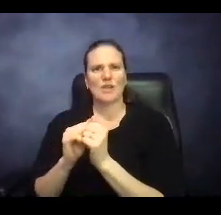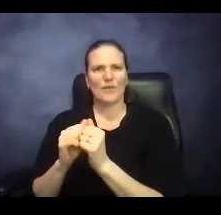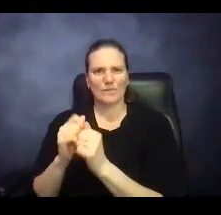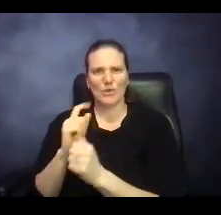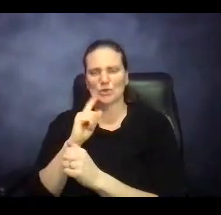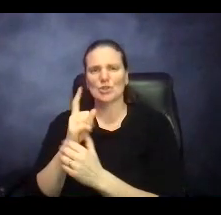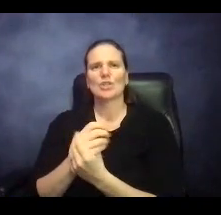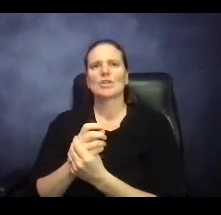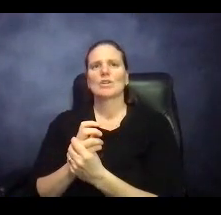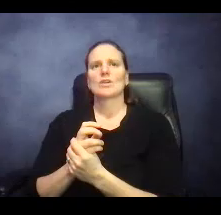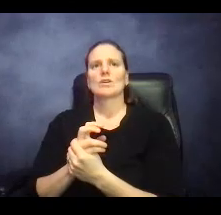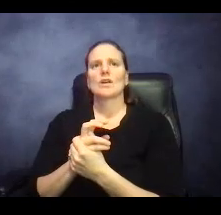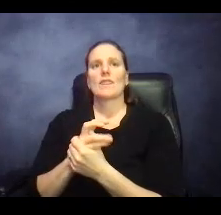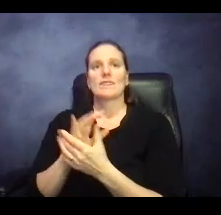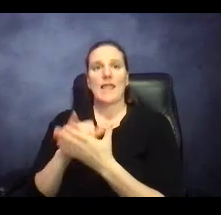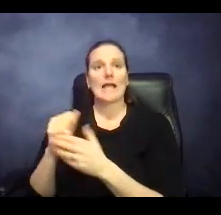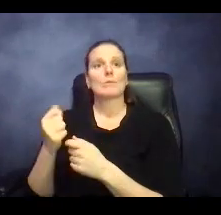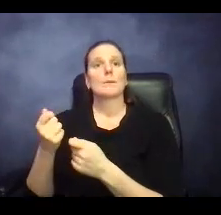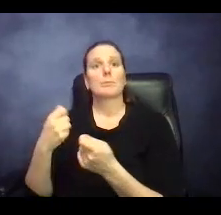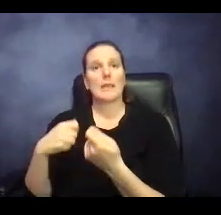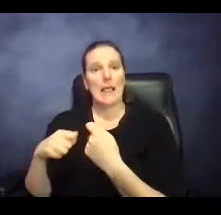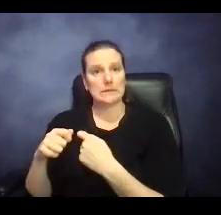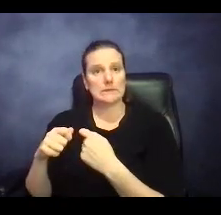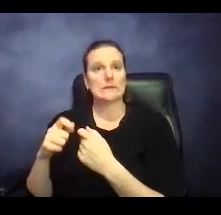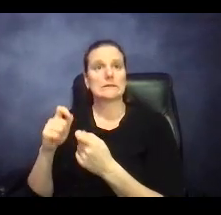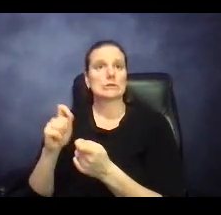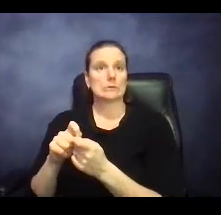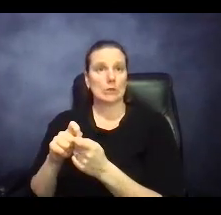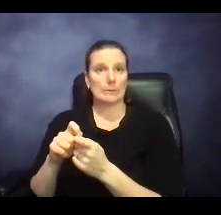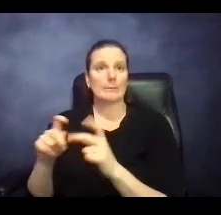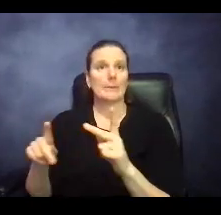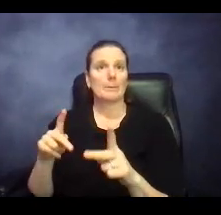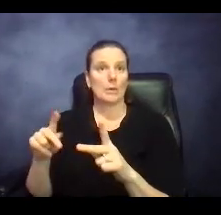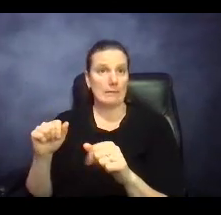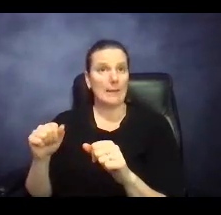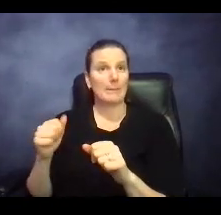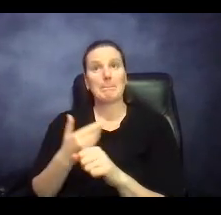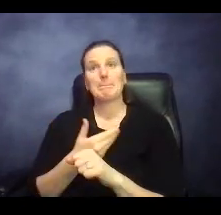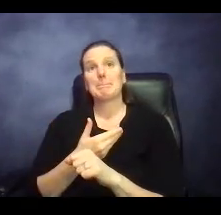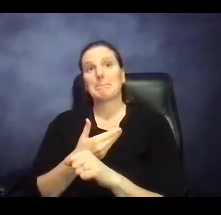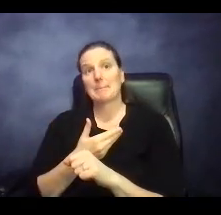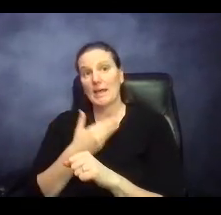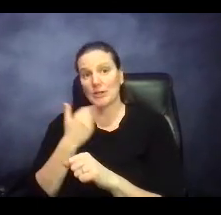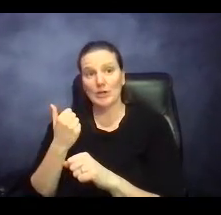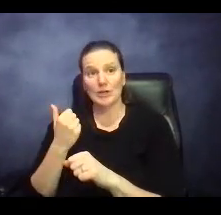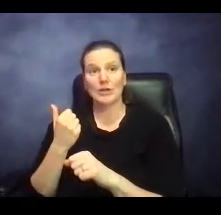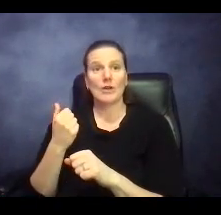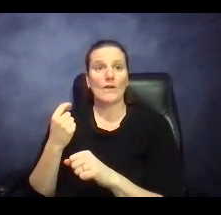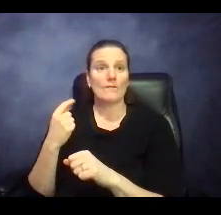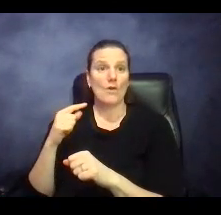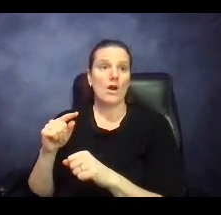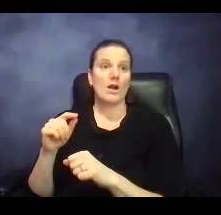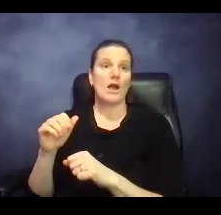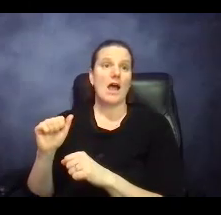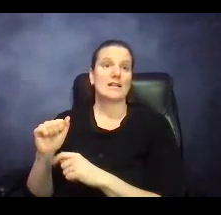it can replace a statin in certain individuals. In fact, it can be better than a statin for certain people, depending on where in the cholesterol synthesis pathway